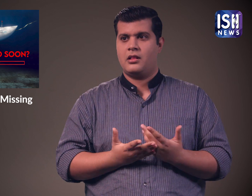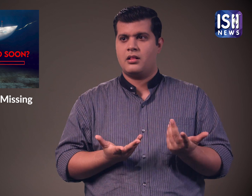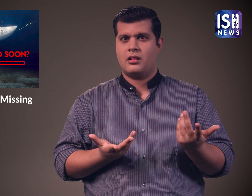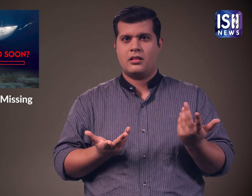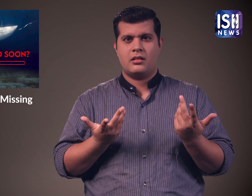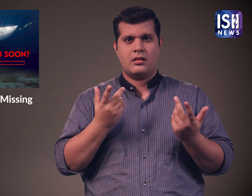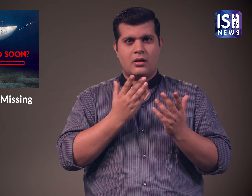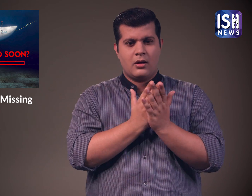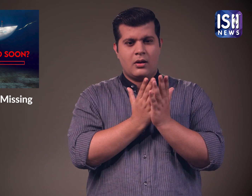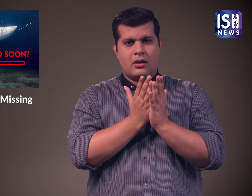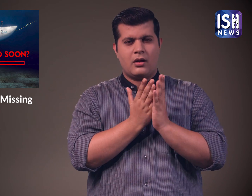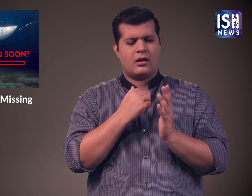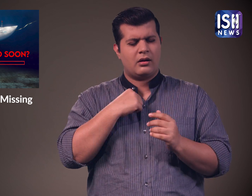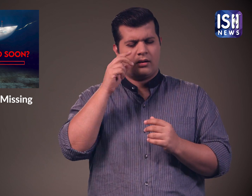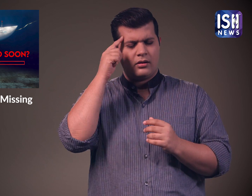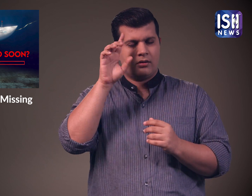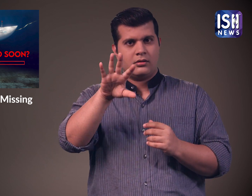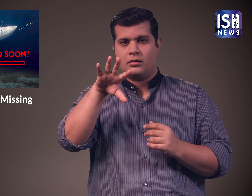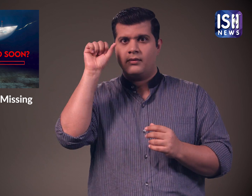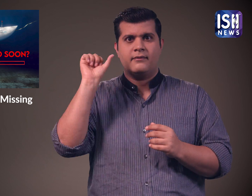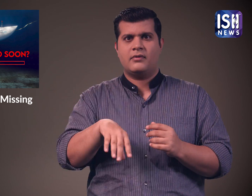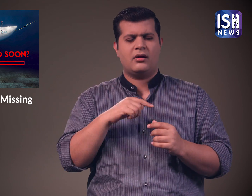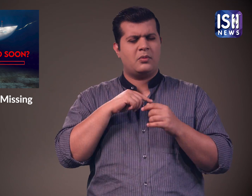So many different rescue methods are being used!